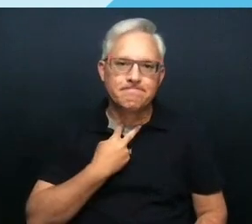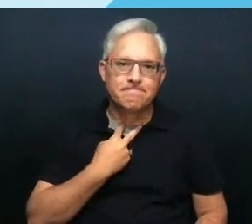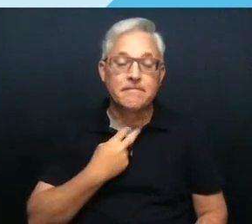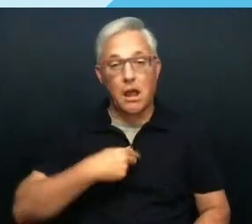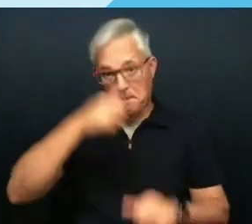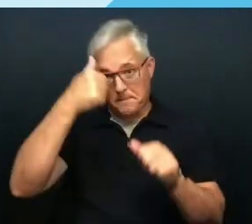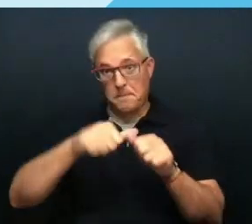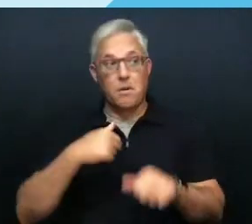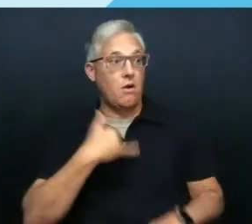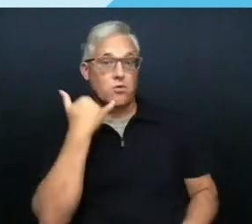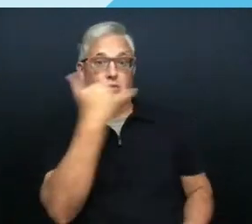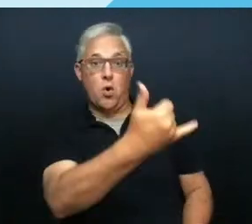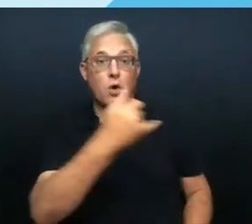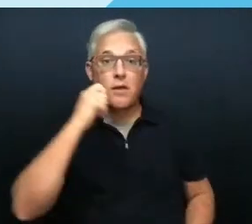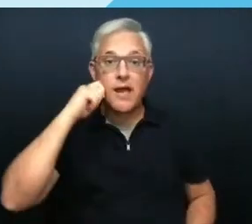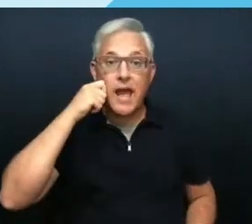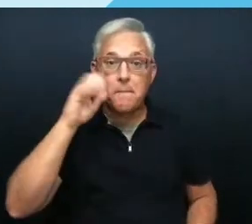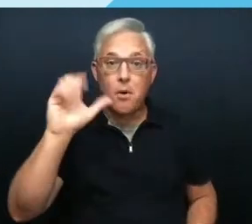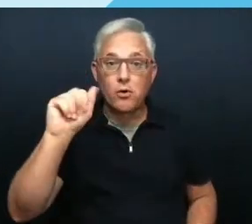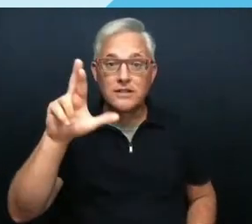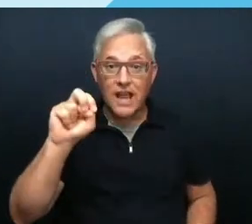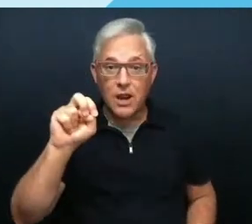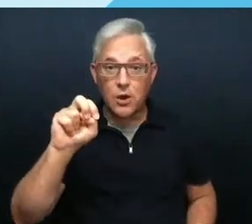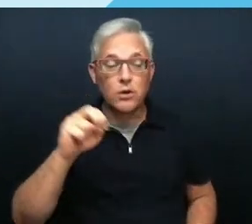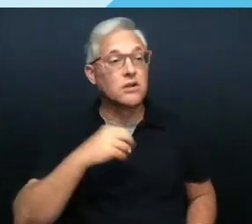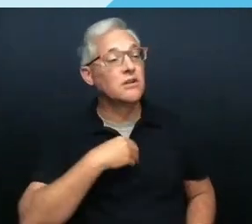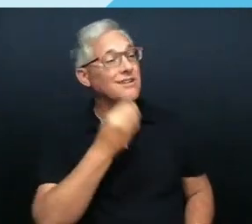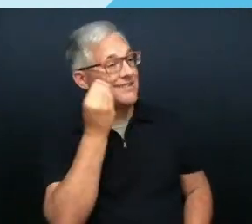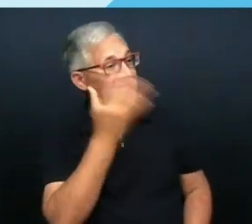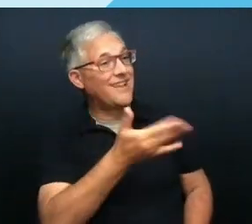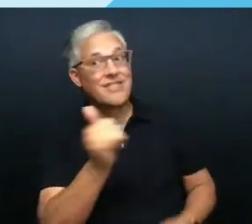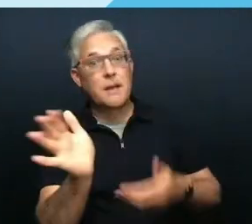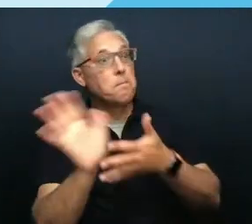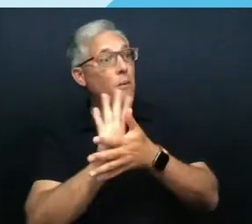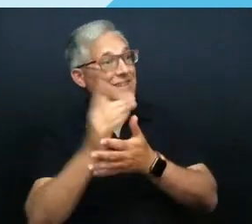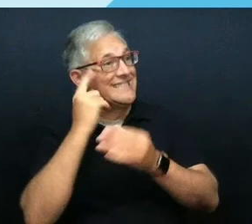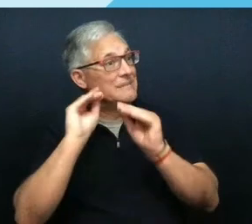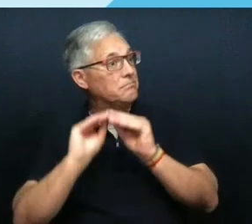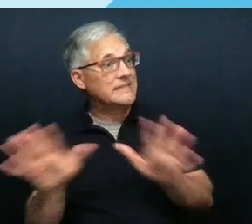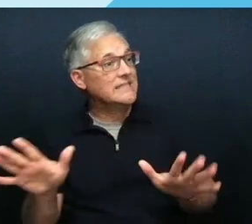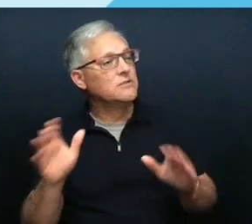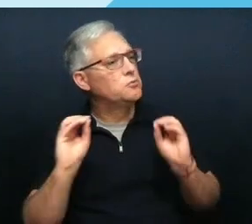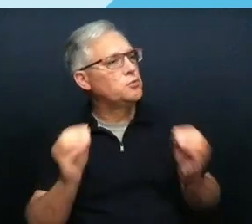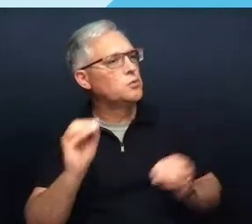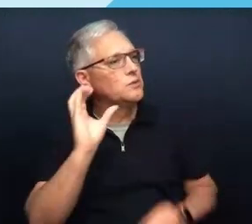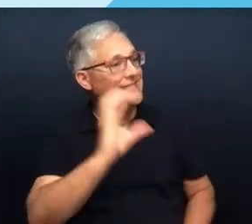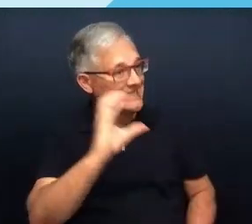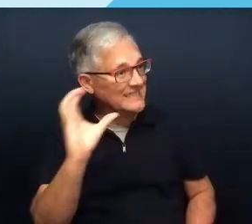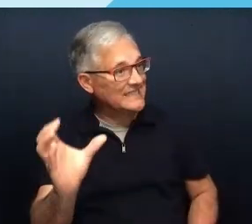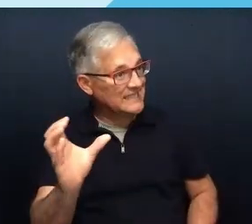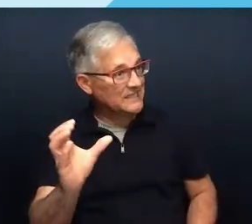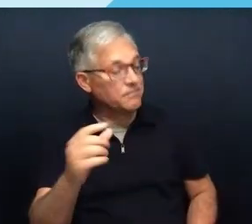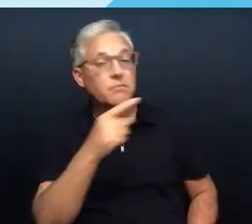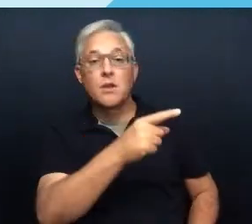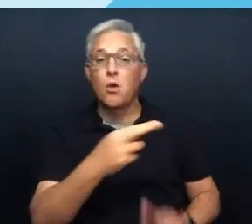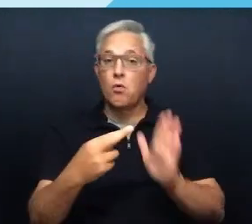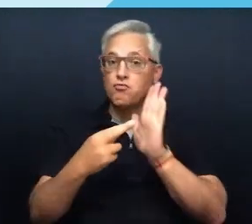the recently released movie, it was not closed captioned. The rep had shared with me about Apple's commitment to accessibility.